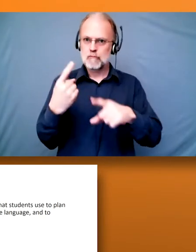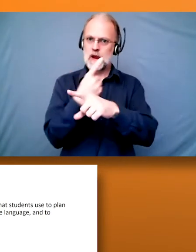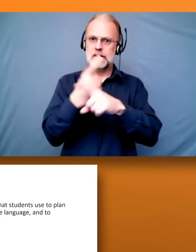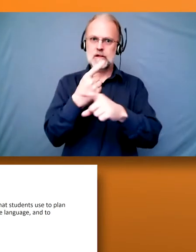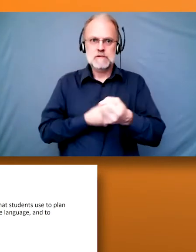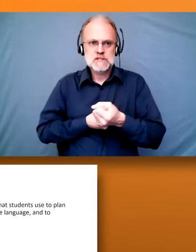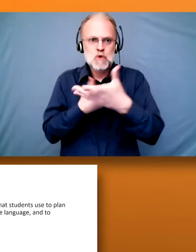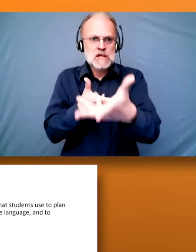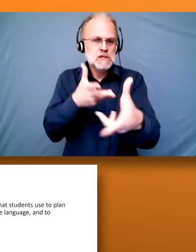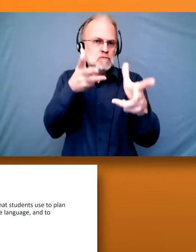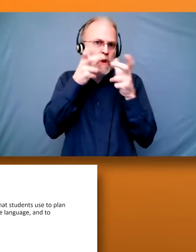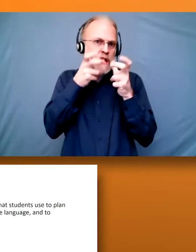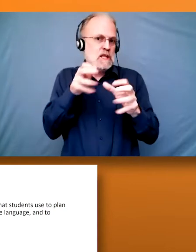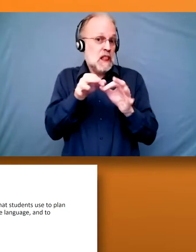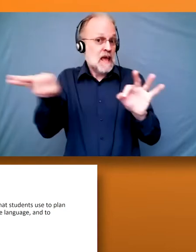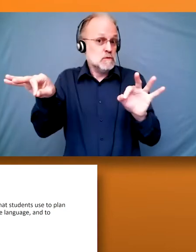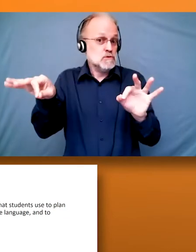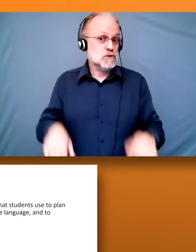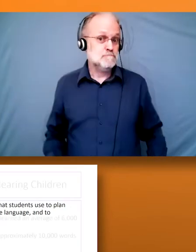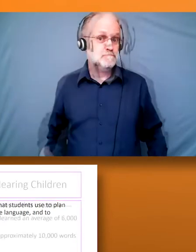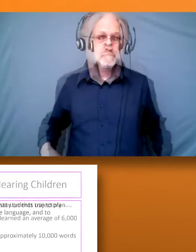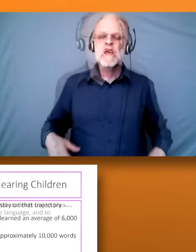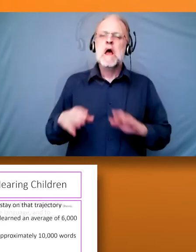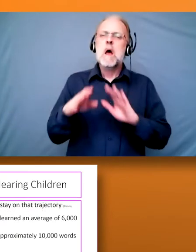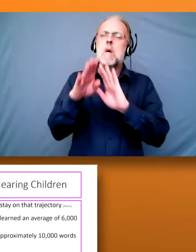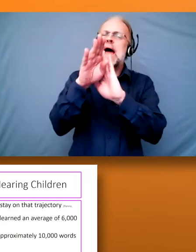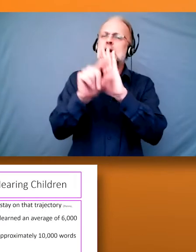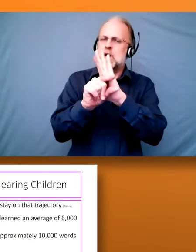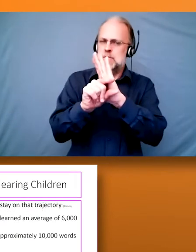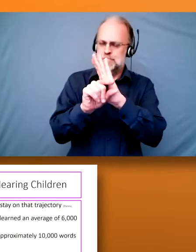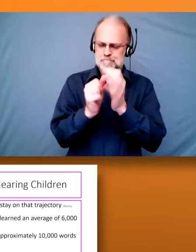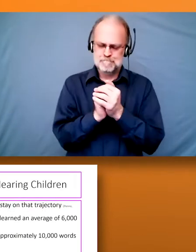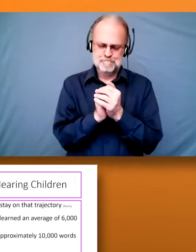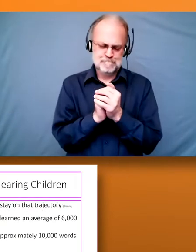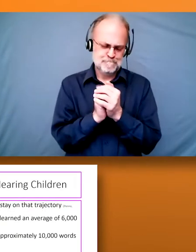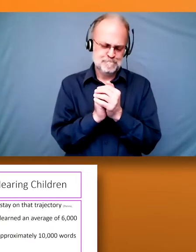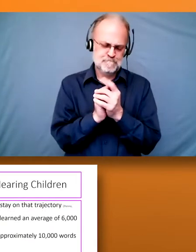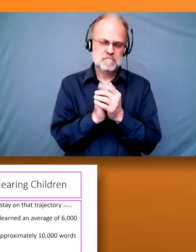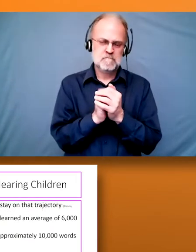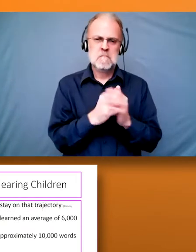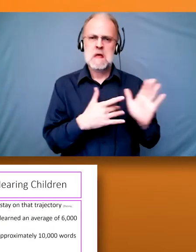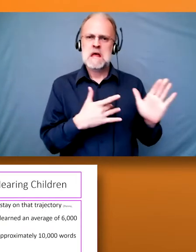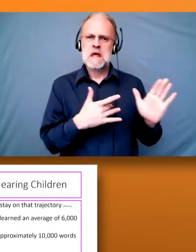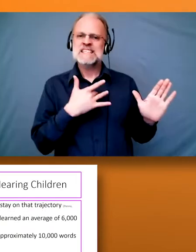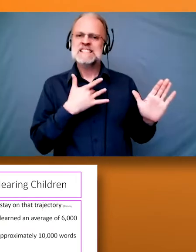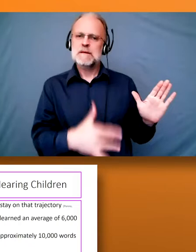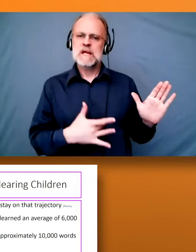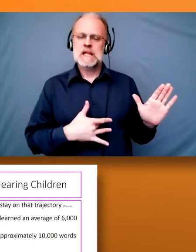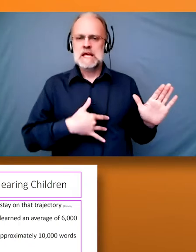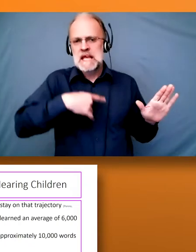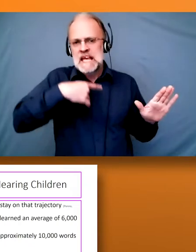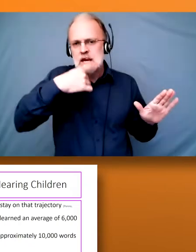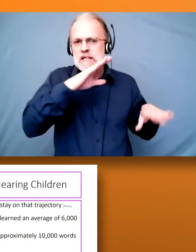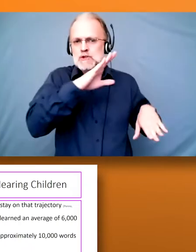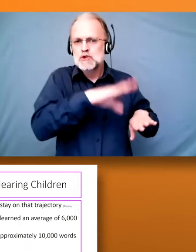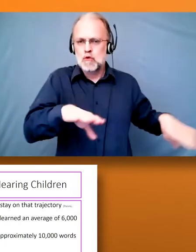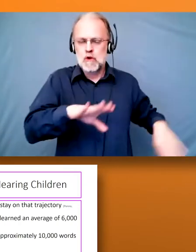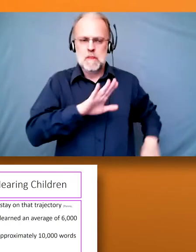is part of language as well. So just to give some background information, what happens with typical hearing children,